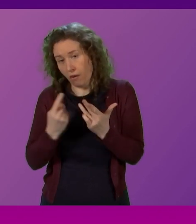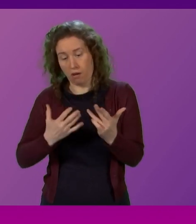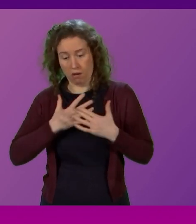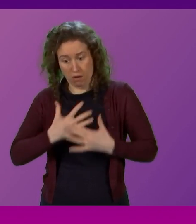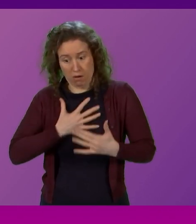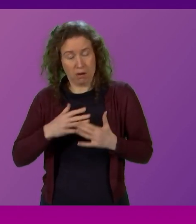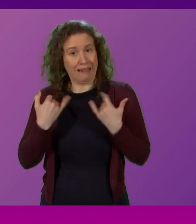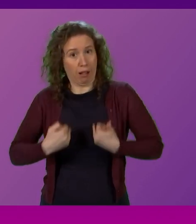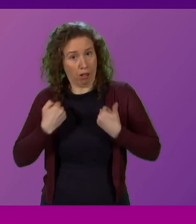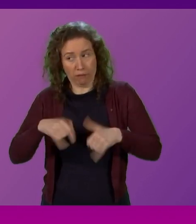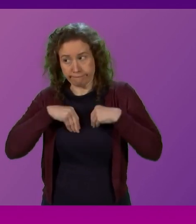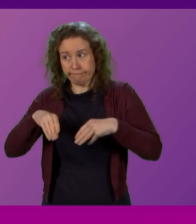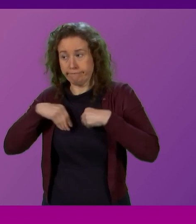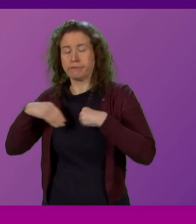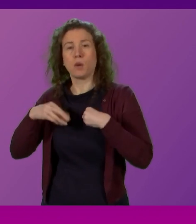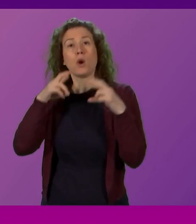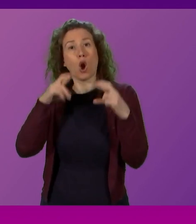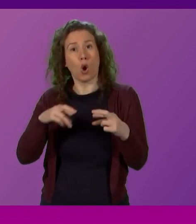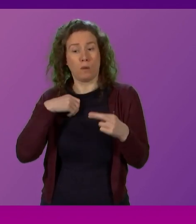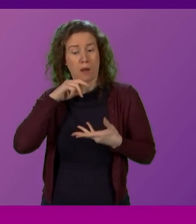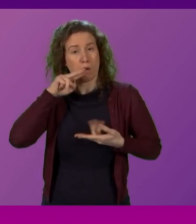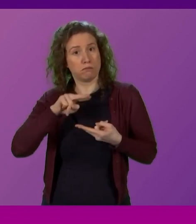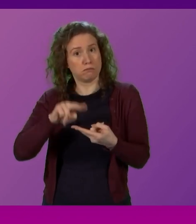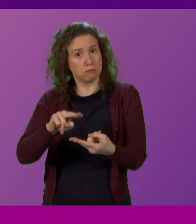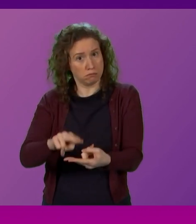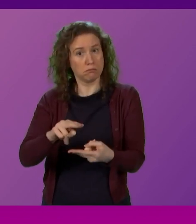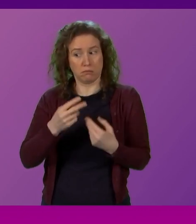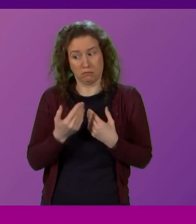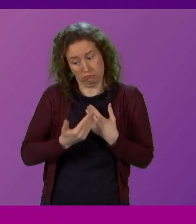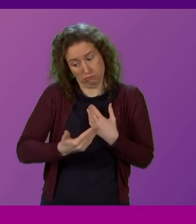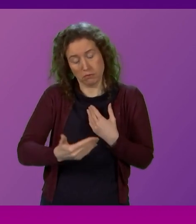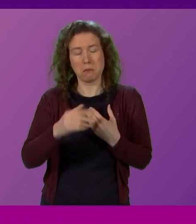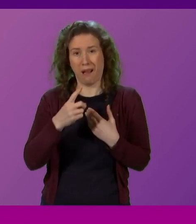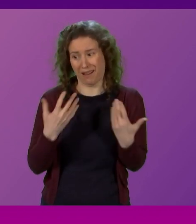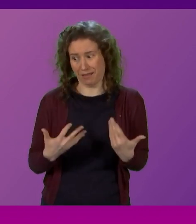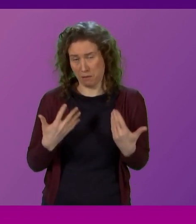illnesses. We hope that that pressure will abate in the weeks to come, but in the meantime the Government